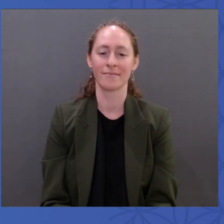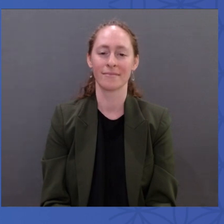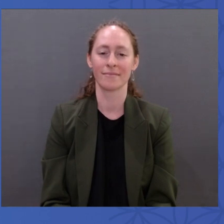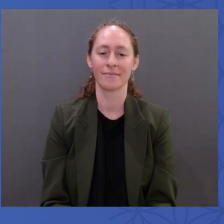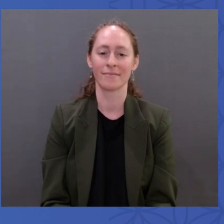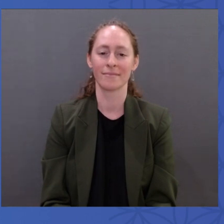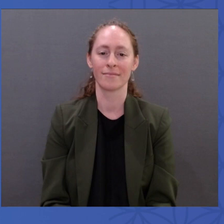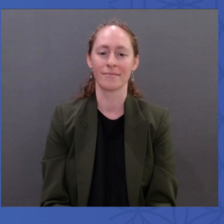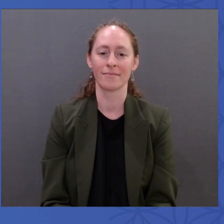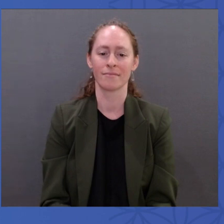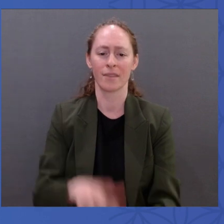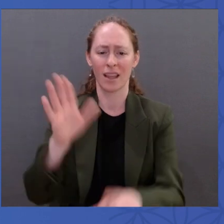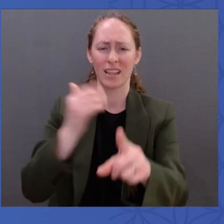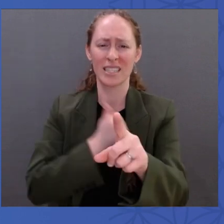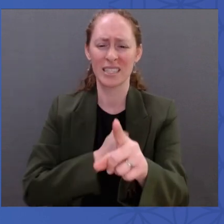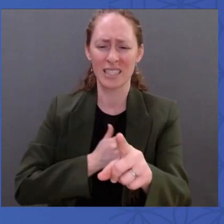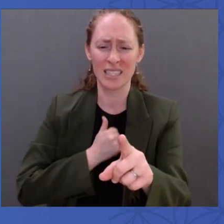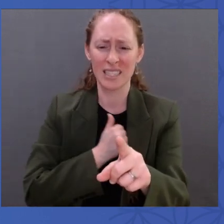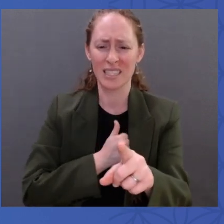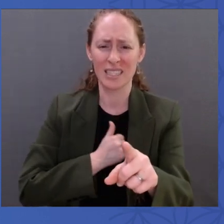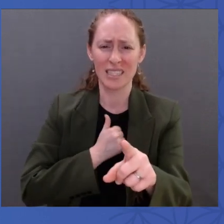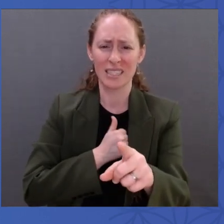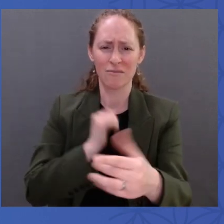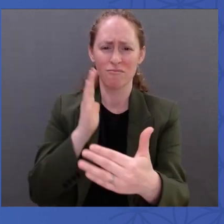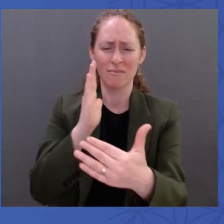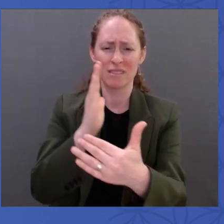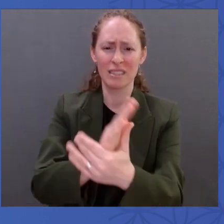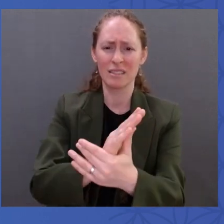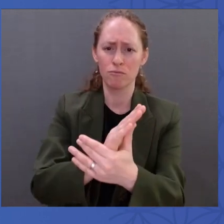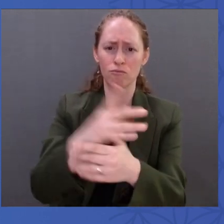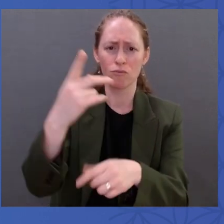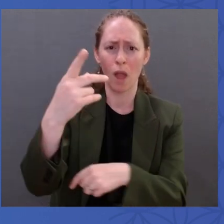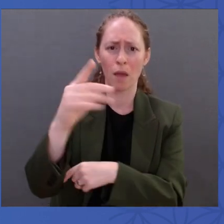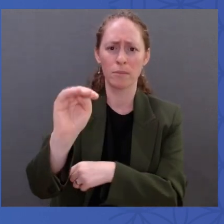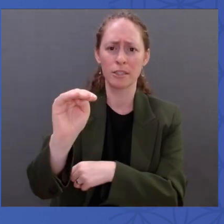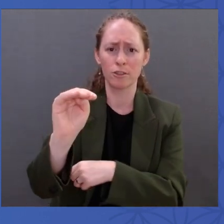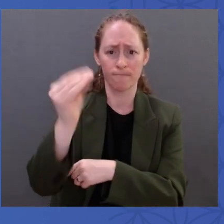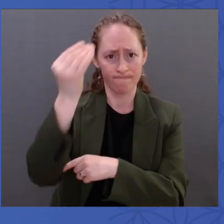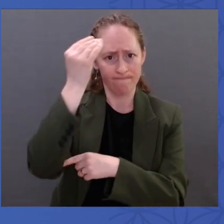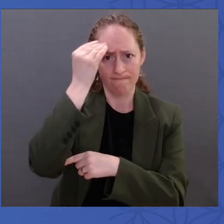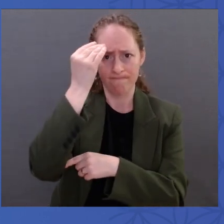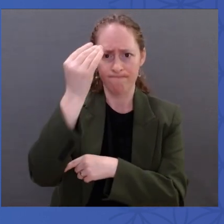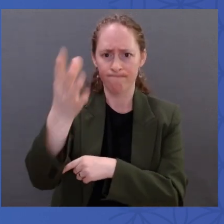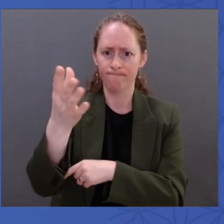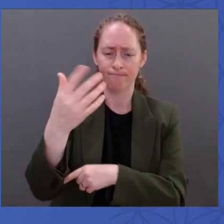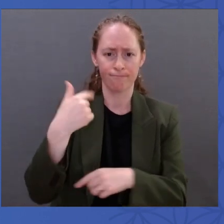Mr. Prime Minister, we're just getting the interpretation into other languages.